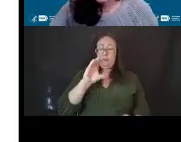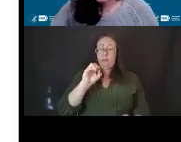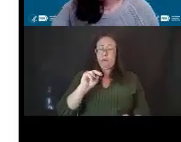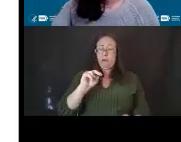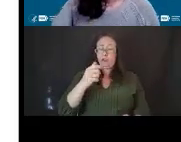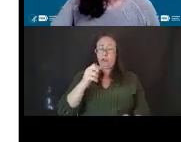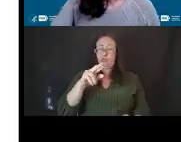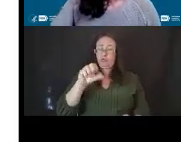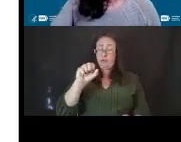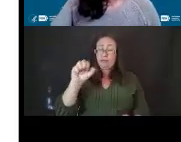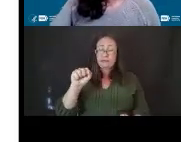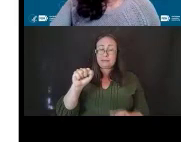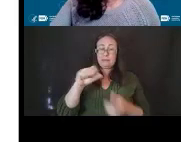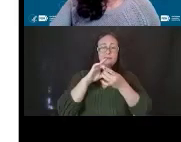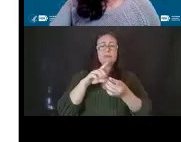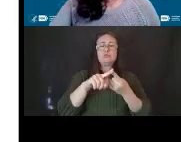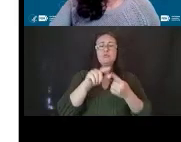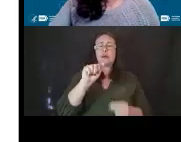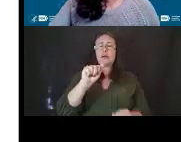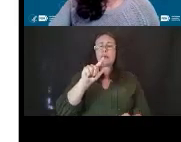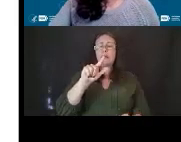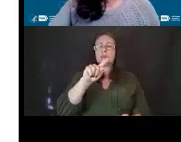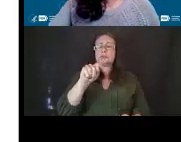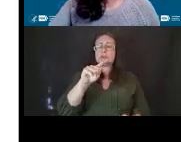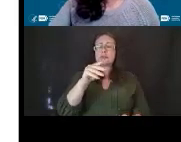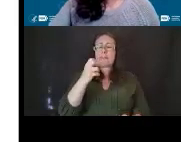so because the diversity supplements typically require